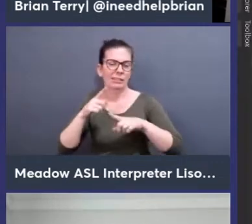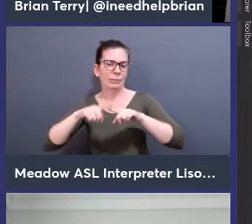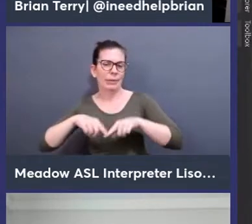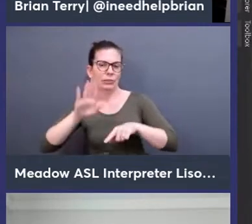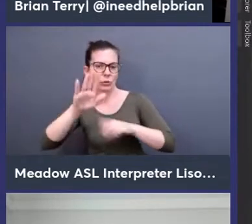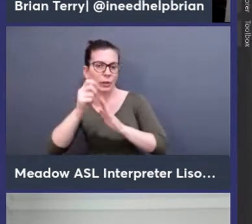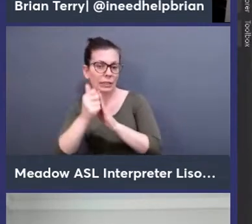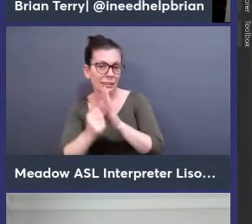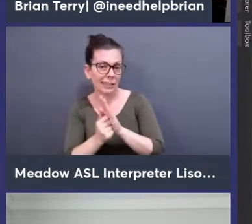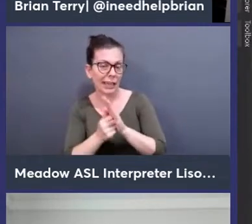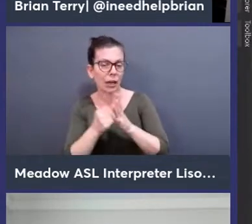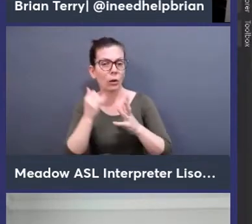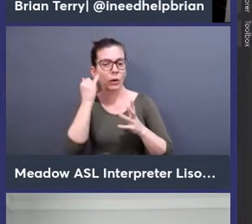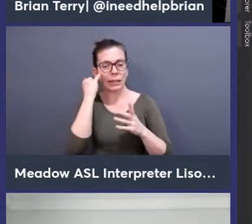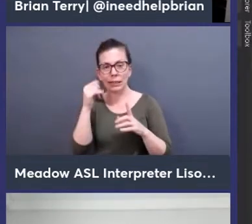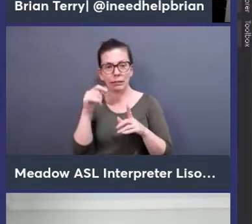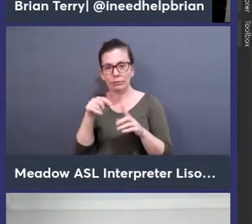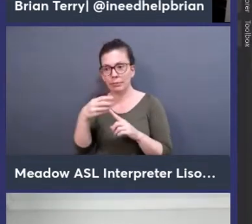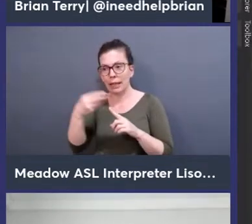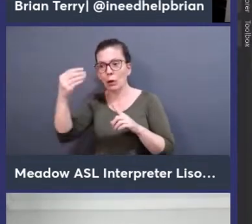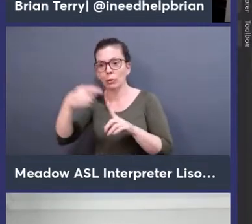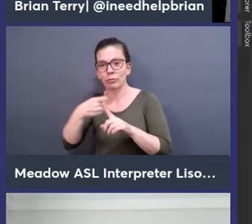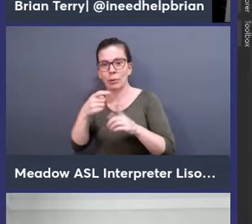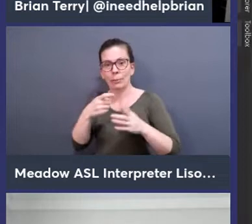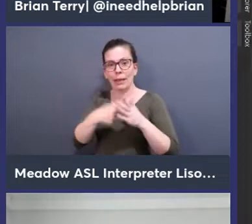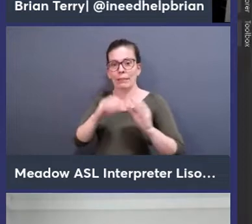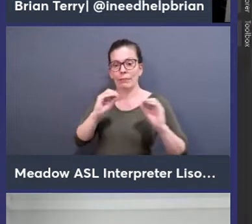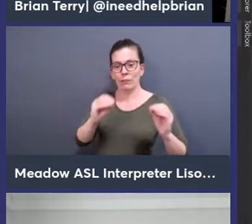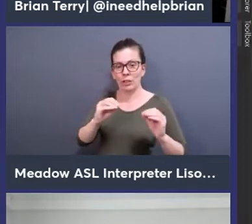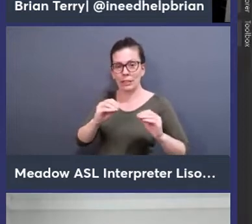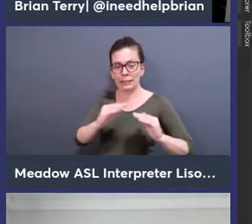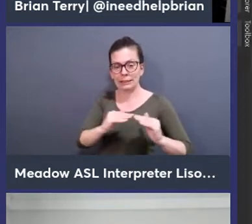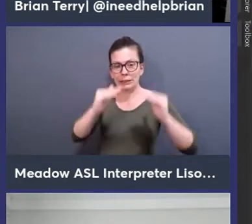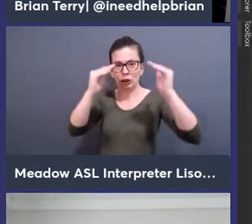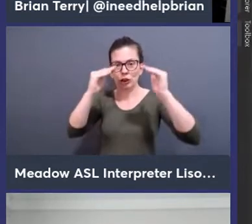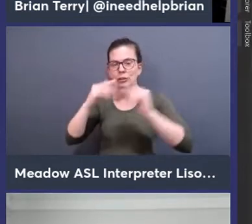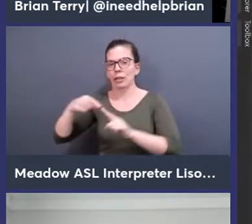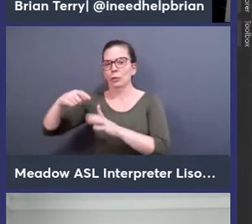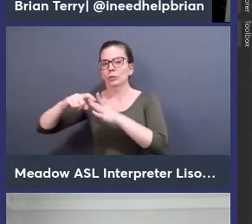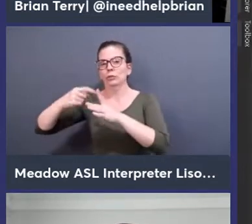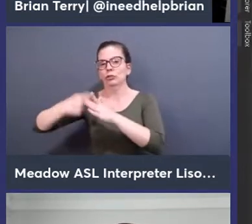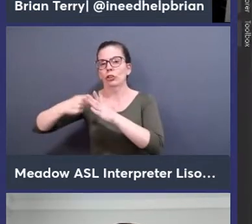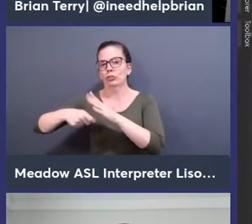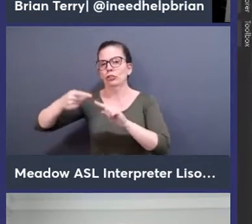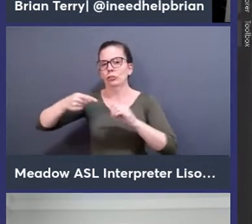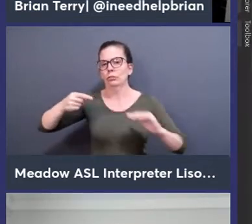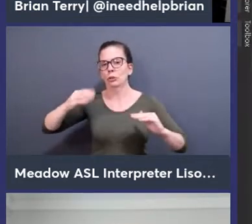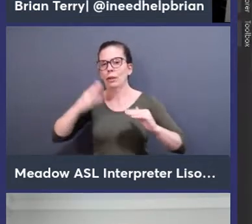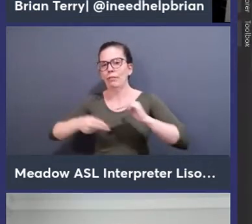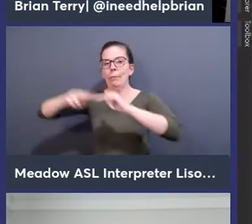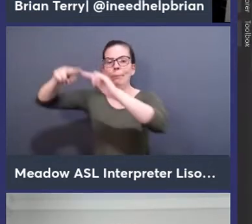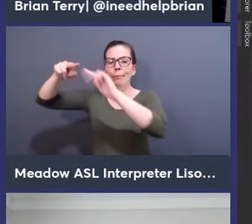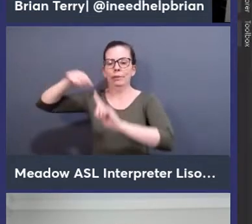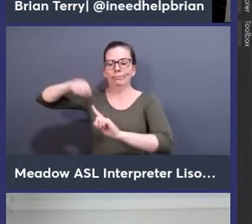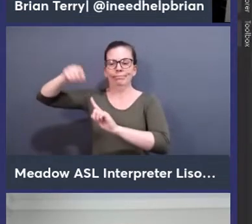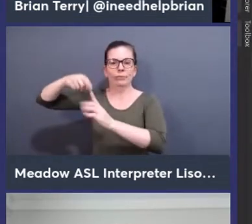you're outside of the AWS free tier, then it starts charging you for what you use. And you hit deploy.